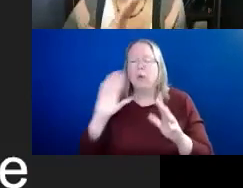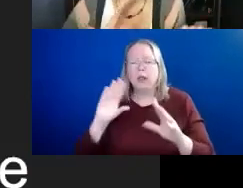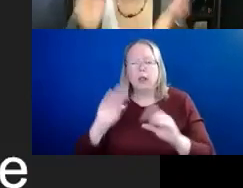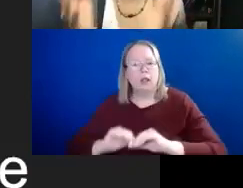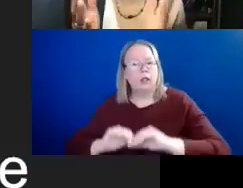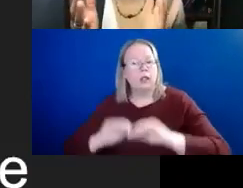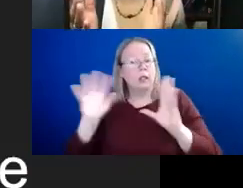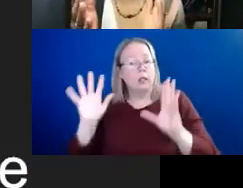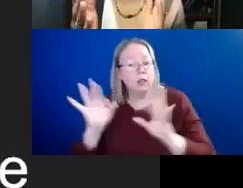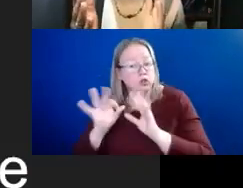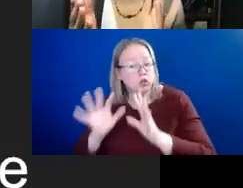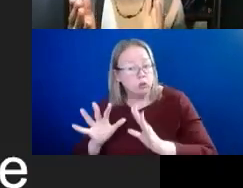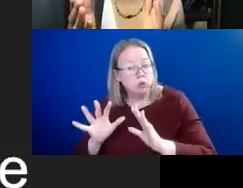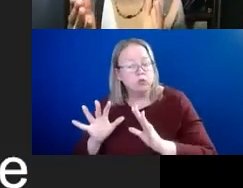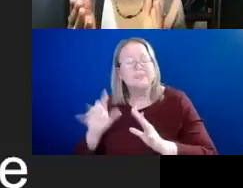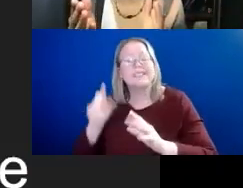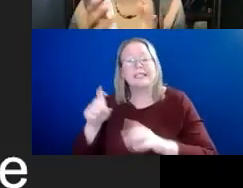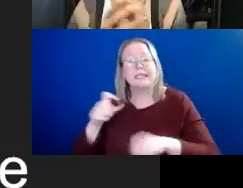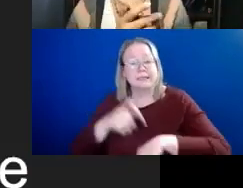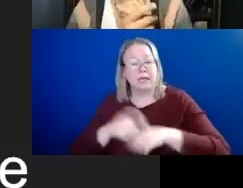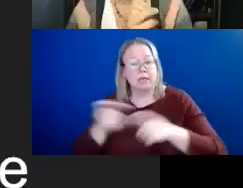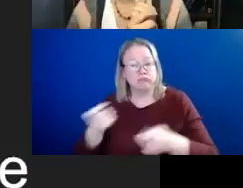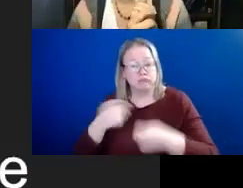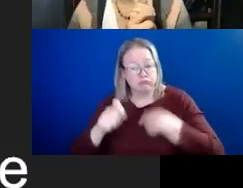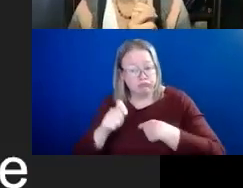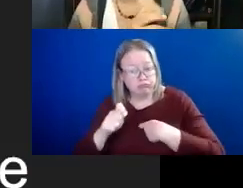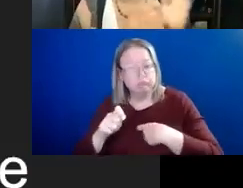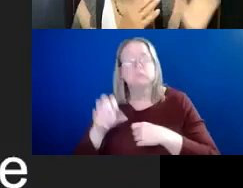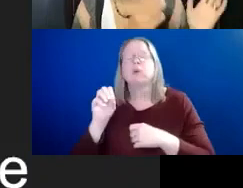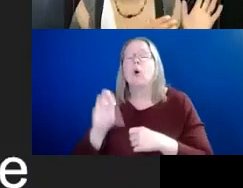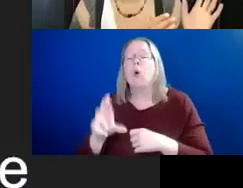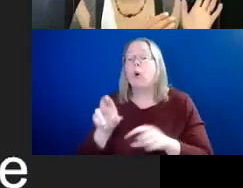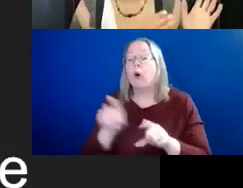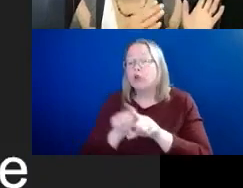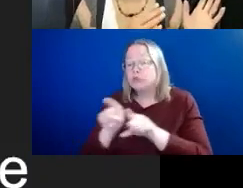interpreters if they need a moment to switch 13:23:07 off and also to your chair to know